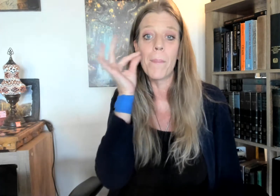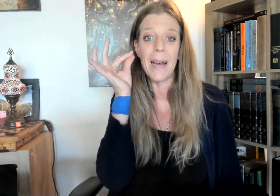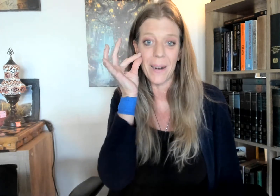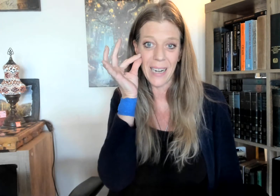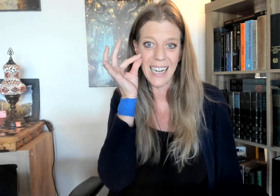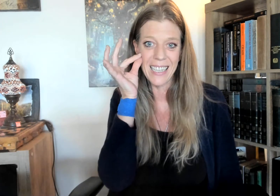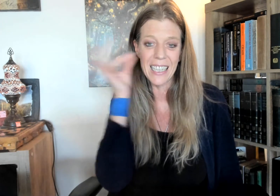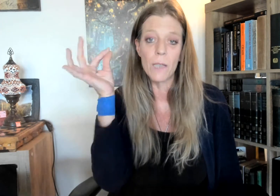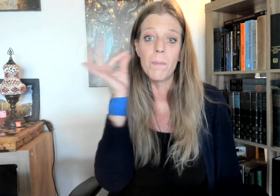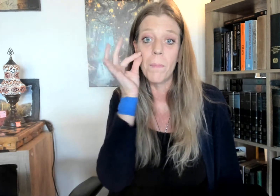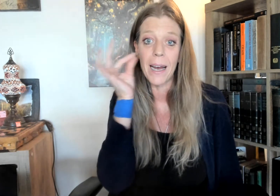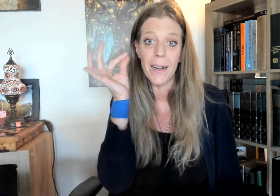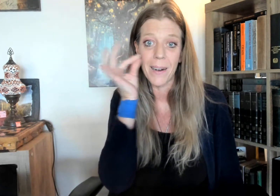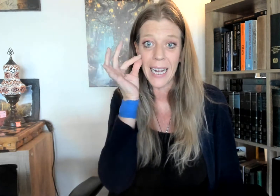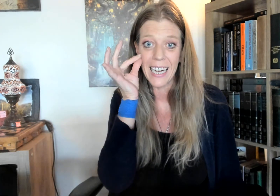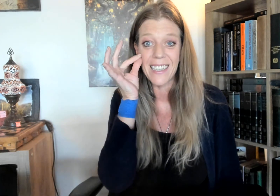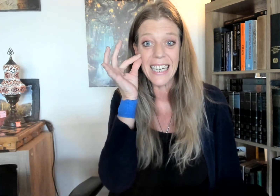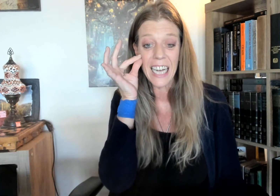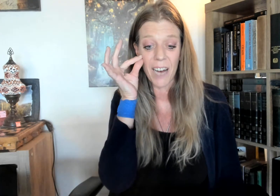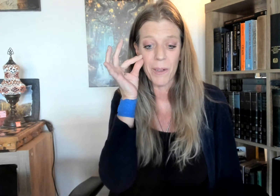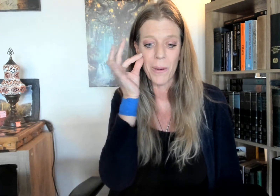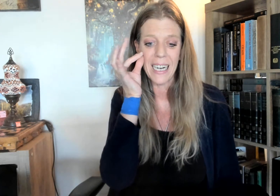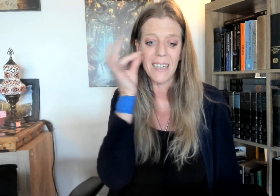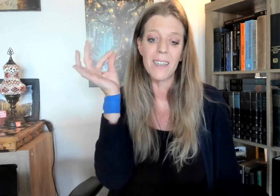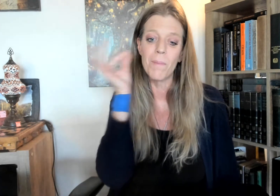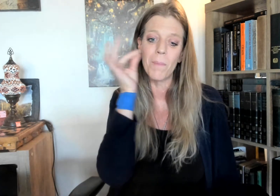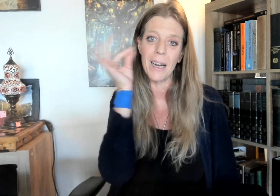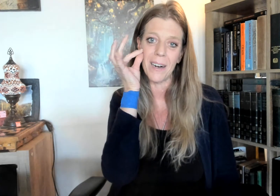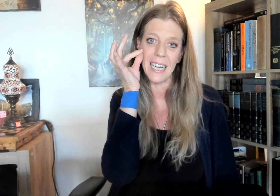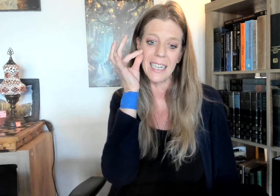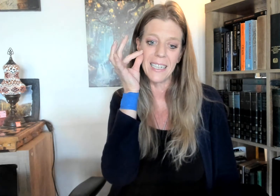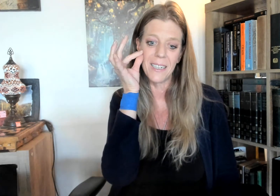BERRY. BERRY. Just tap twice. BERRY.